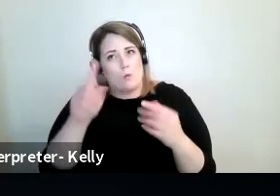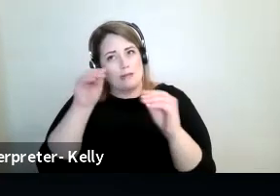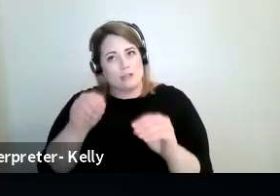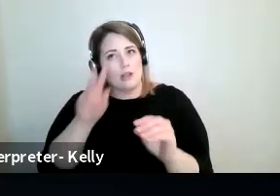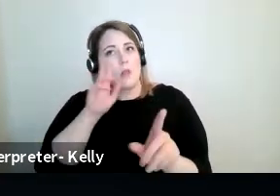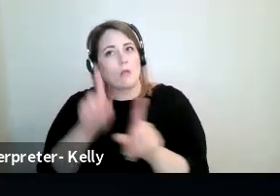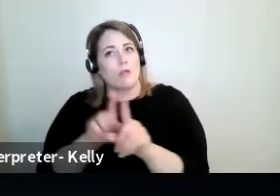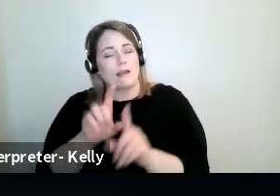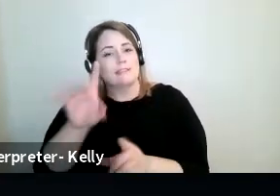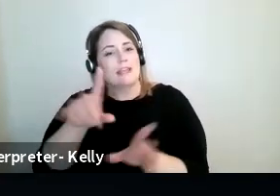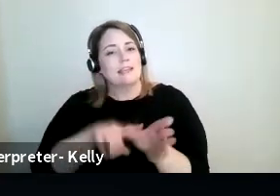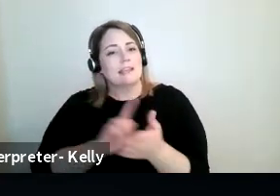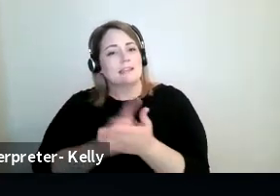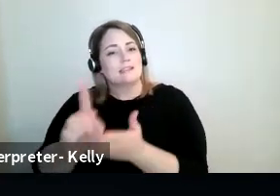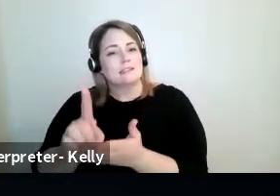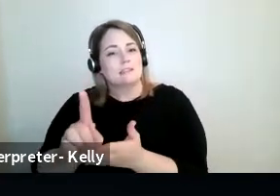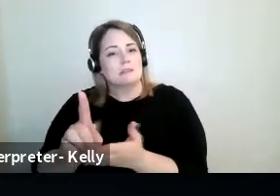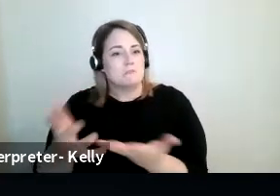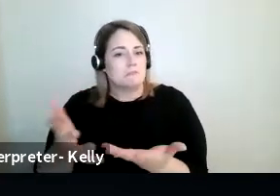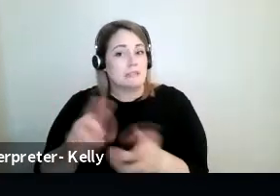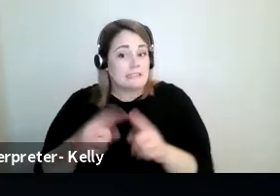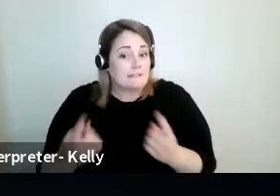How will it be different? Will we be doing exactly the same thing?